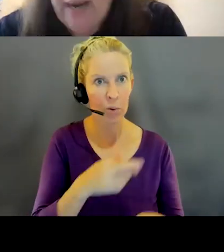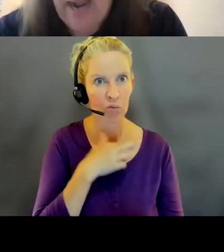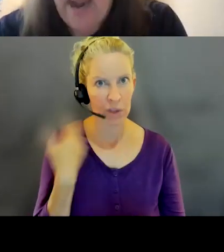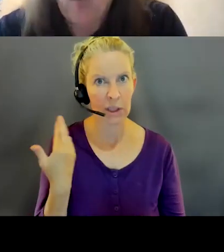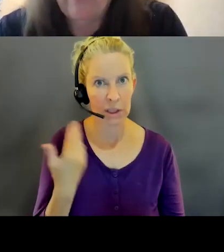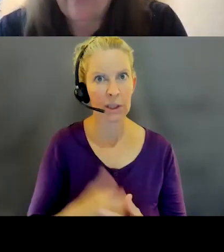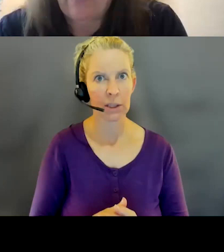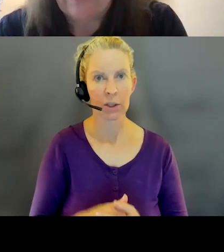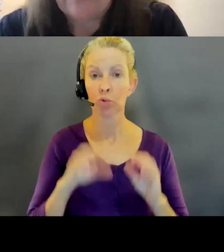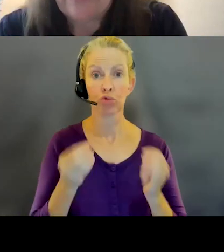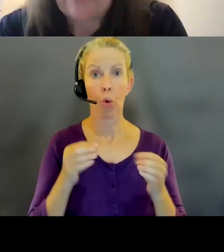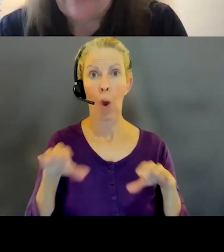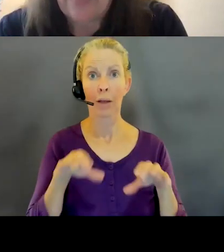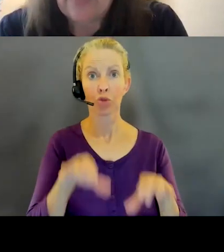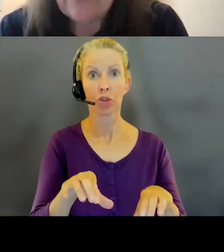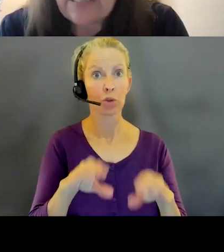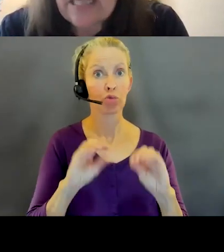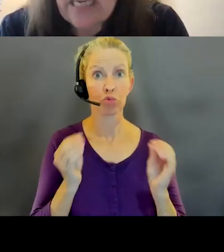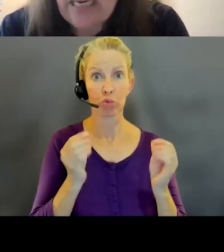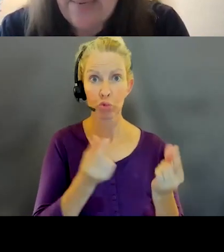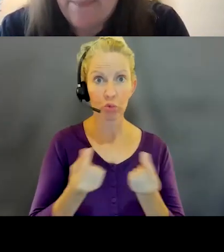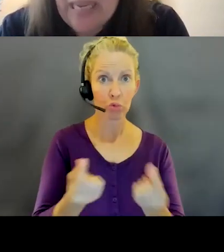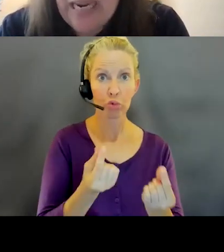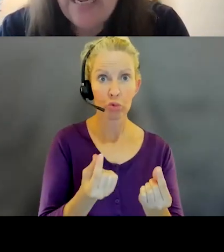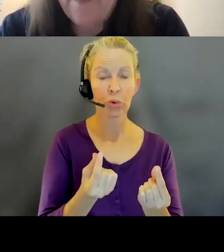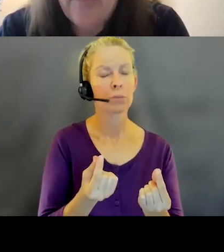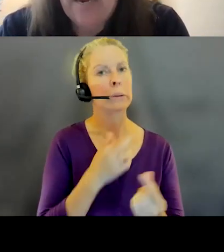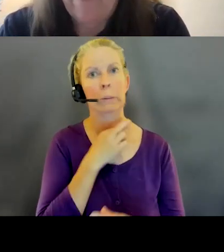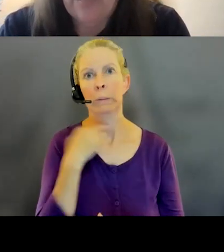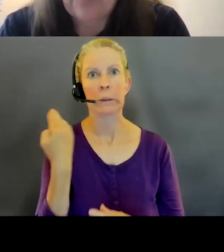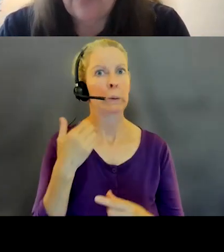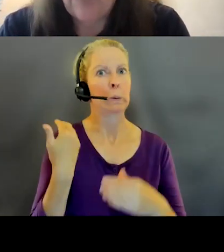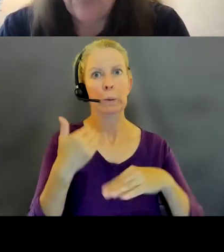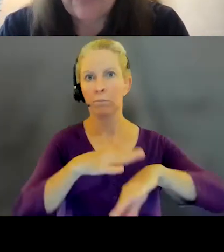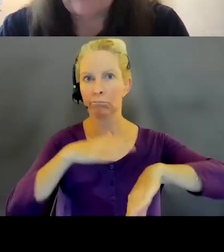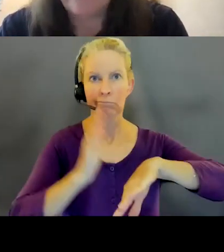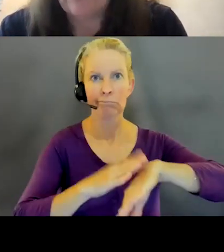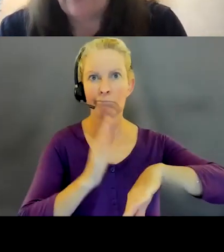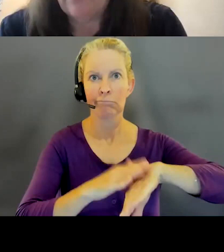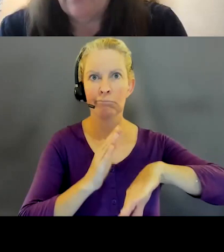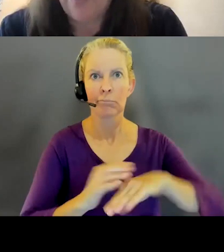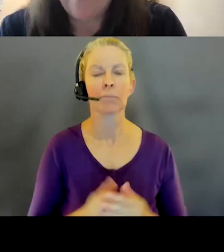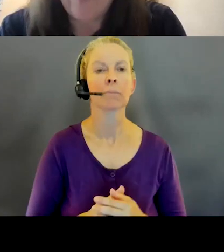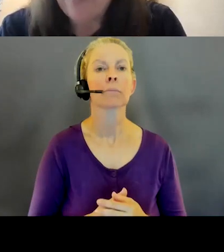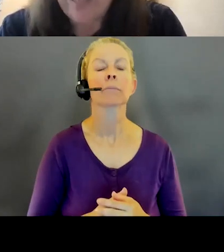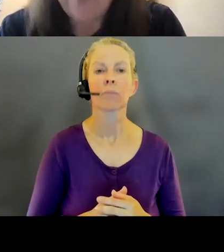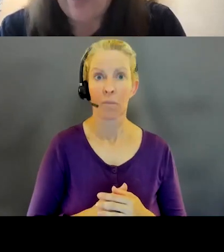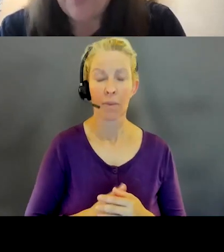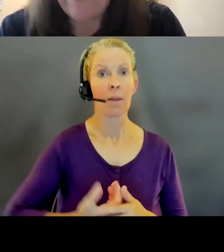Right now, there is unseen, immediate benefit to accessibility. And if we don't take advantage of